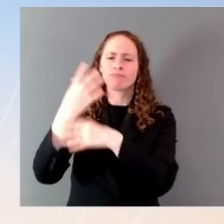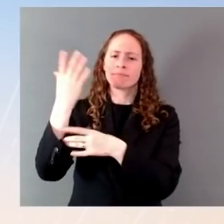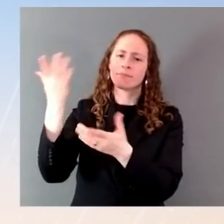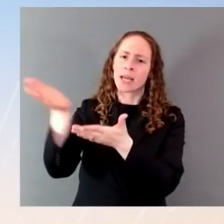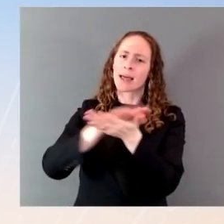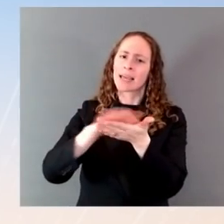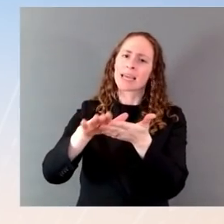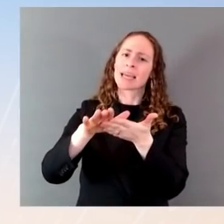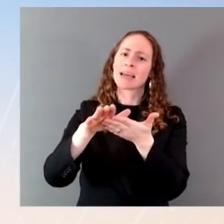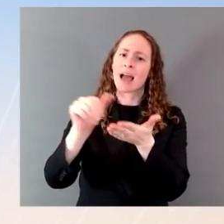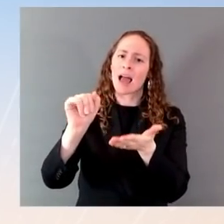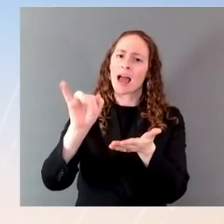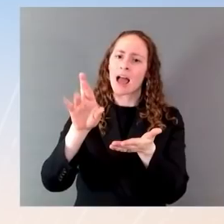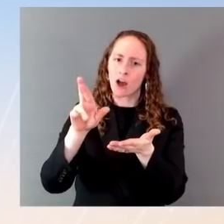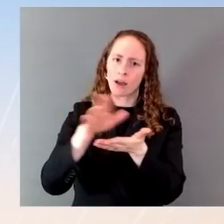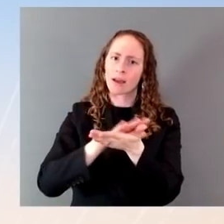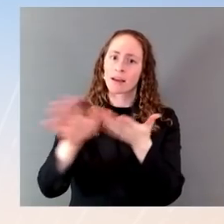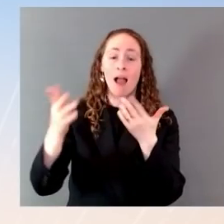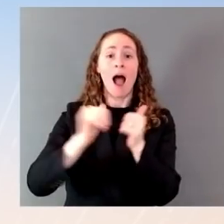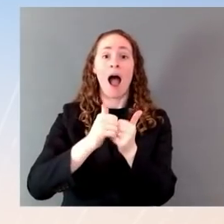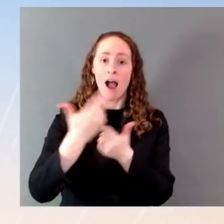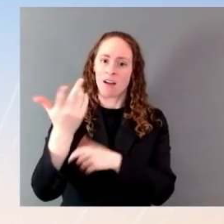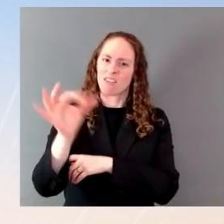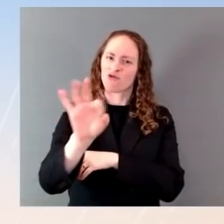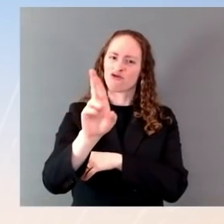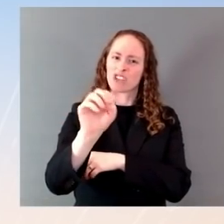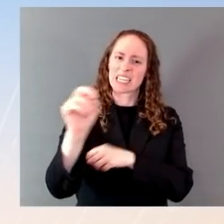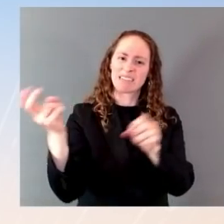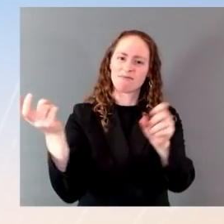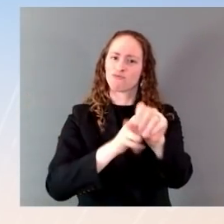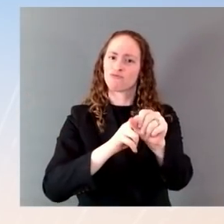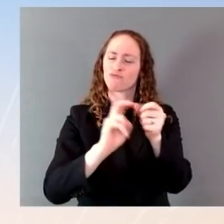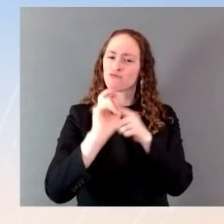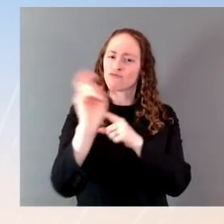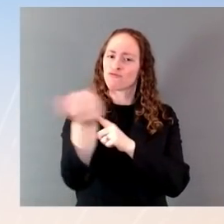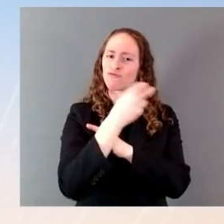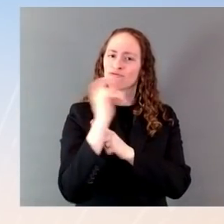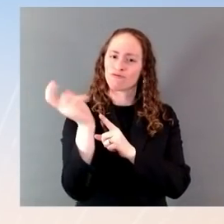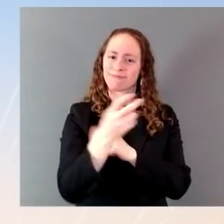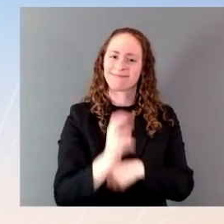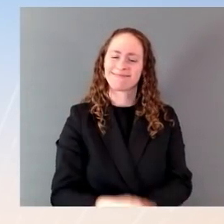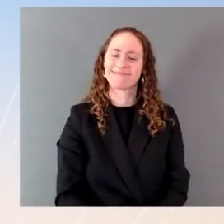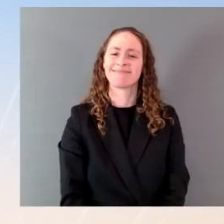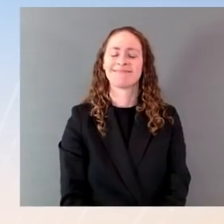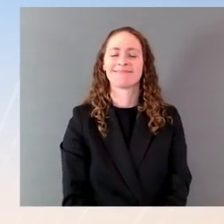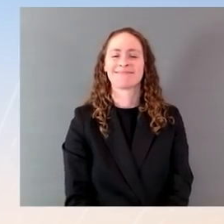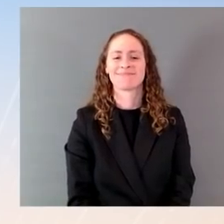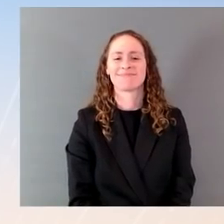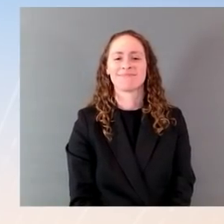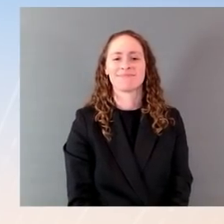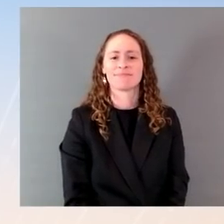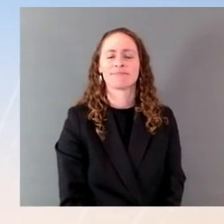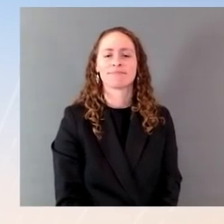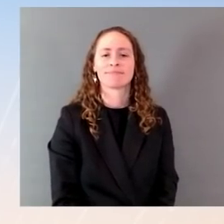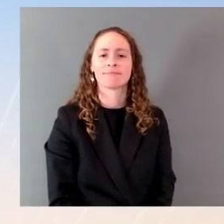some of the 2,190 bridges and over 7,570 miles of highway in poor condition --